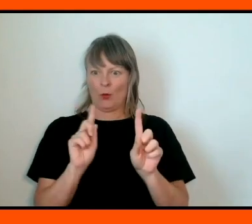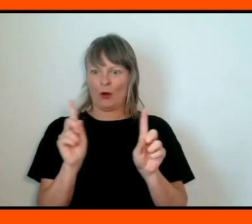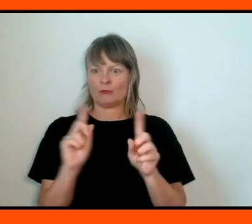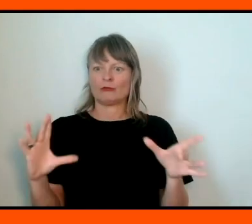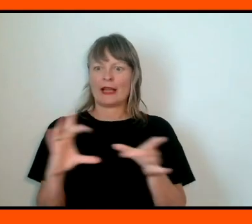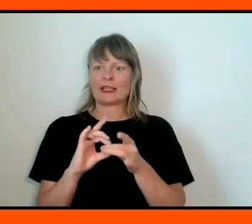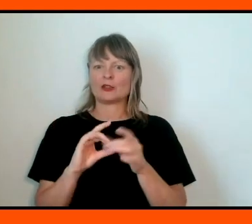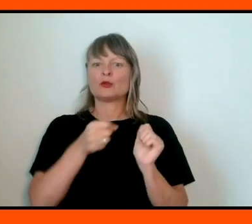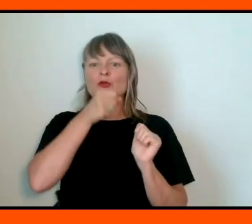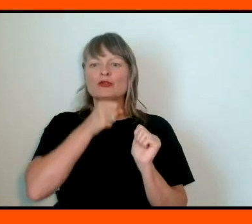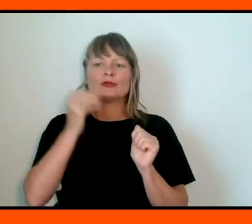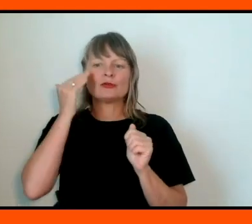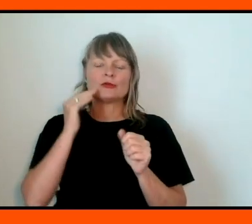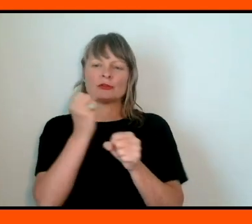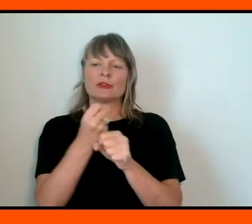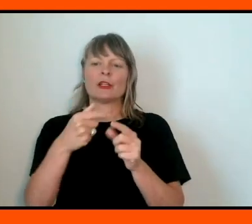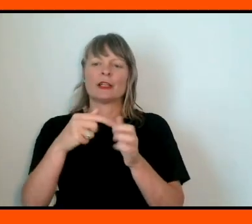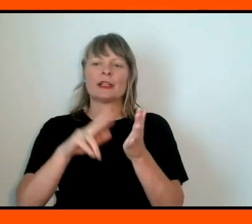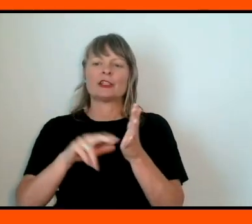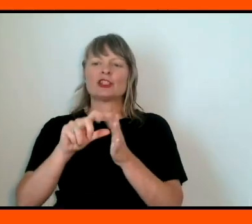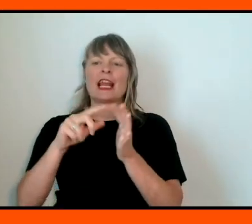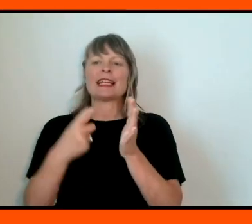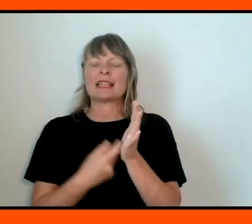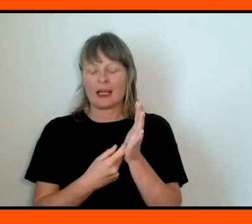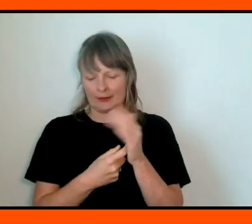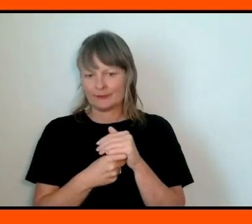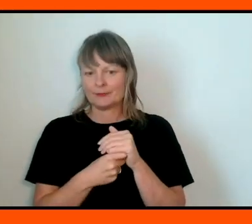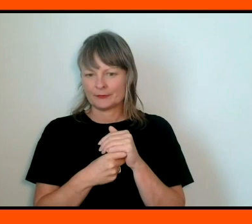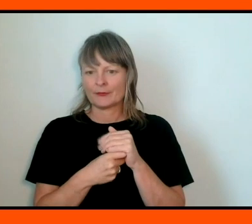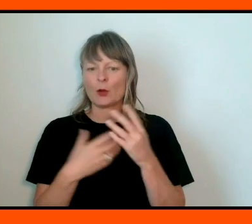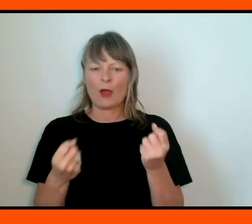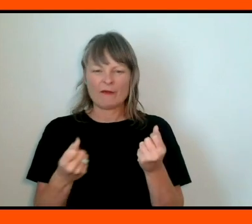come in around the topic of gender, gender identity